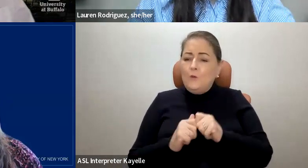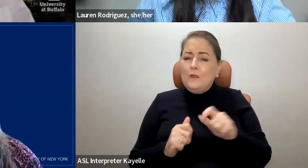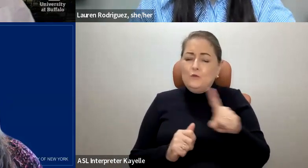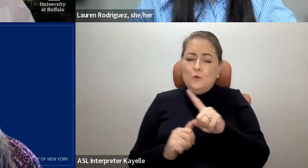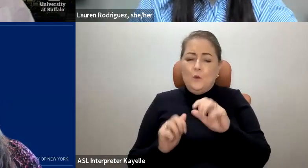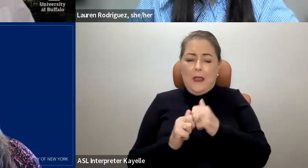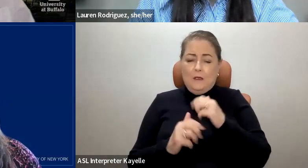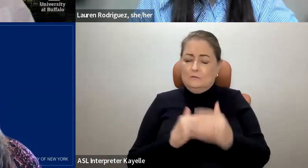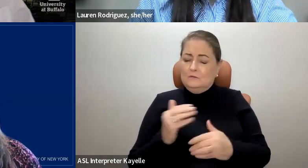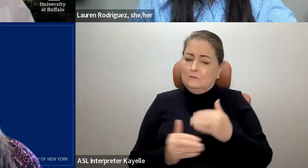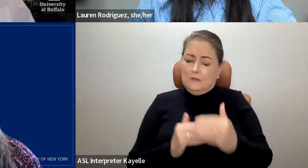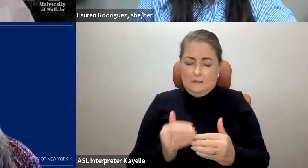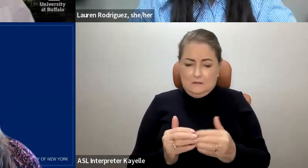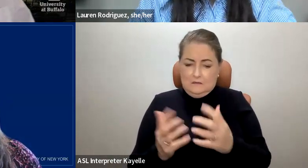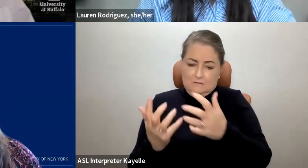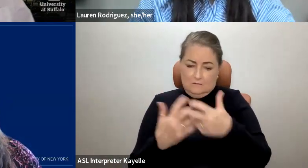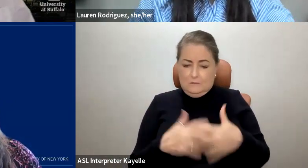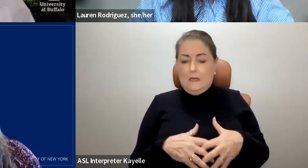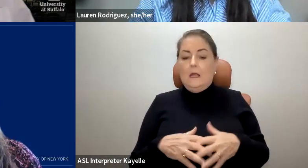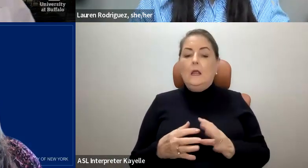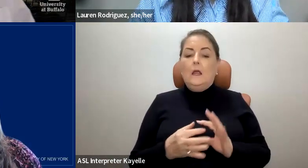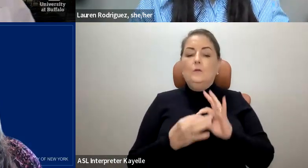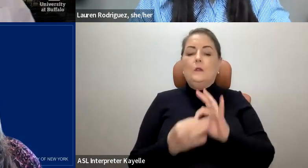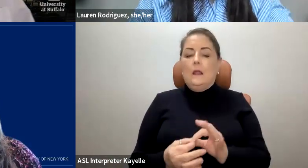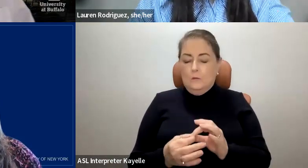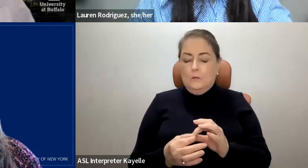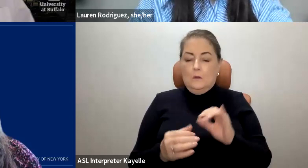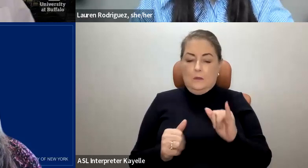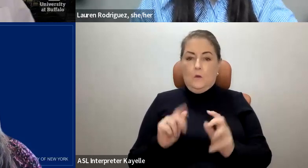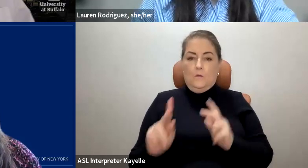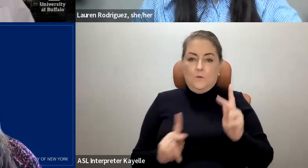plays out in relationship to the folks who work in the disability